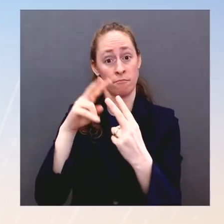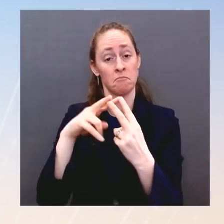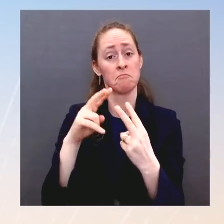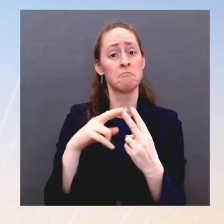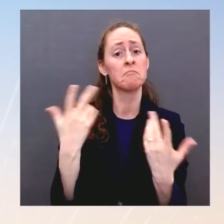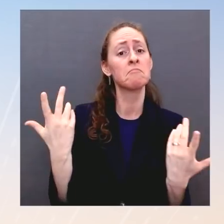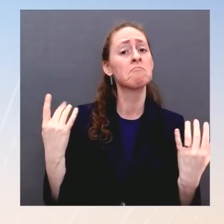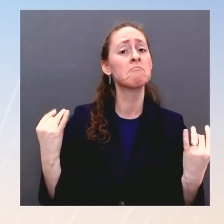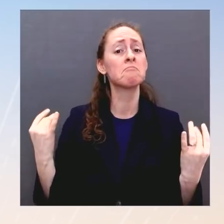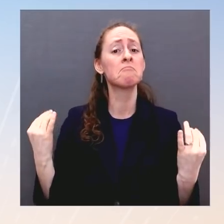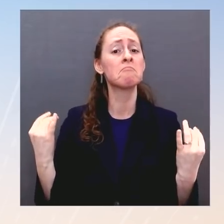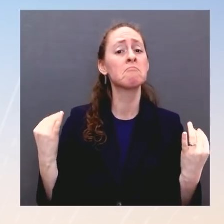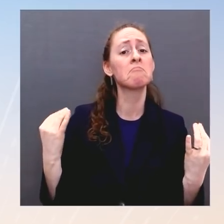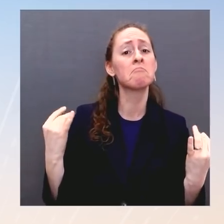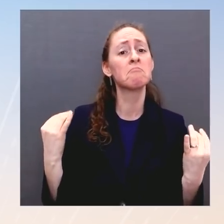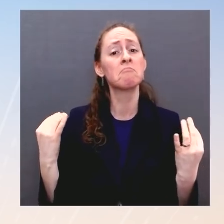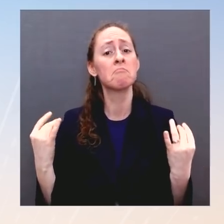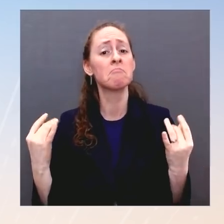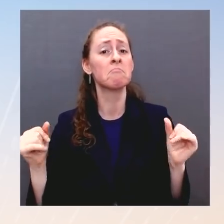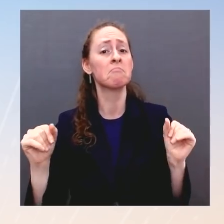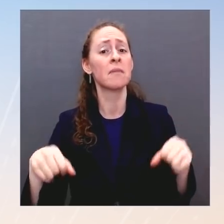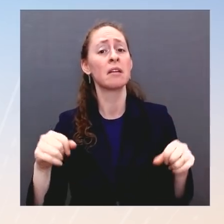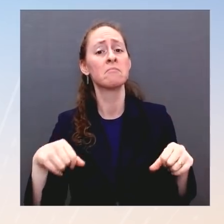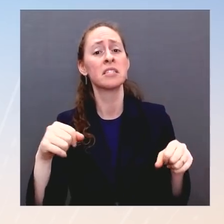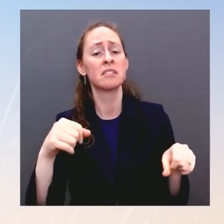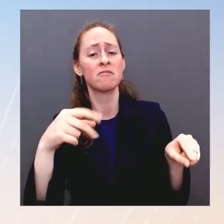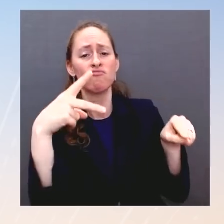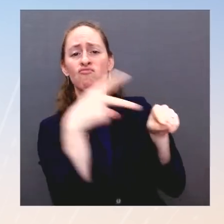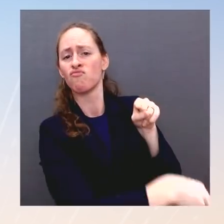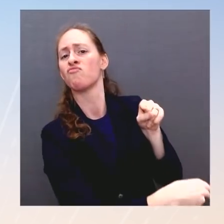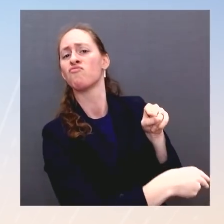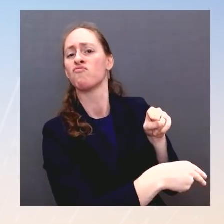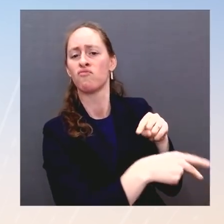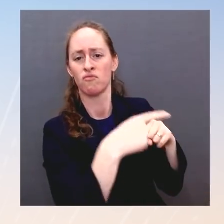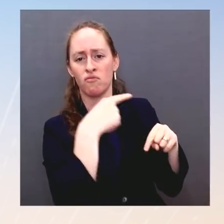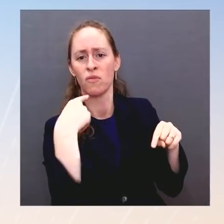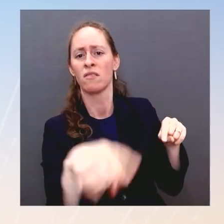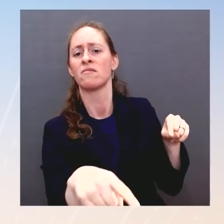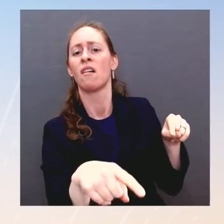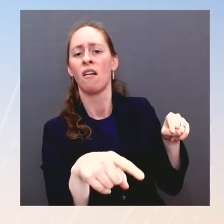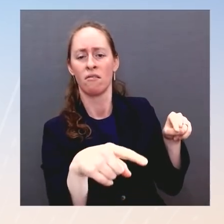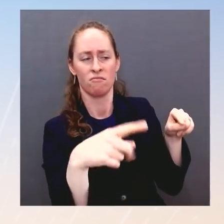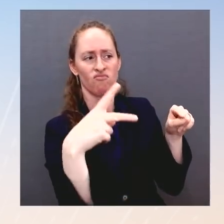something like that would happen and whether you believe that that would be another productive tool